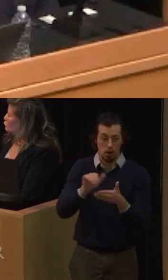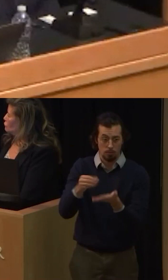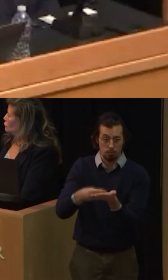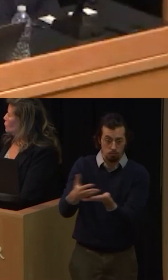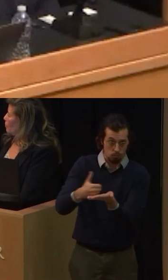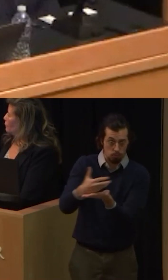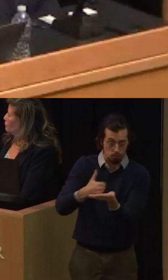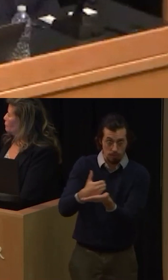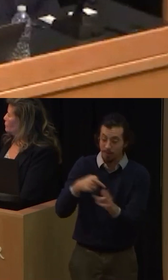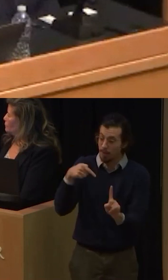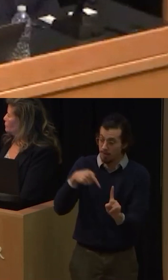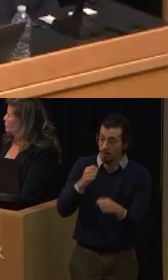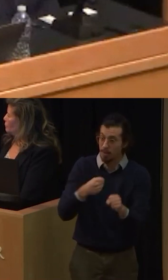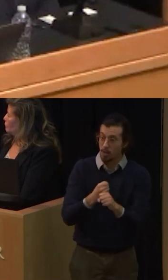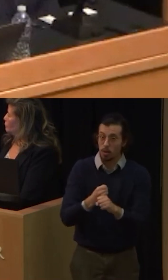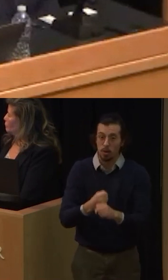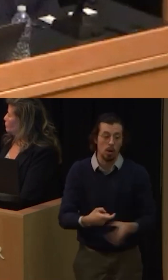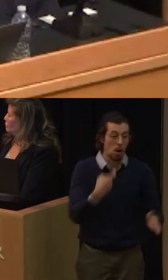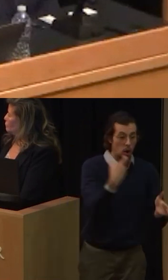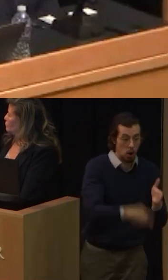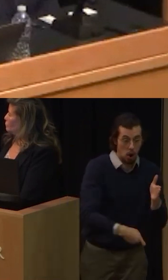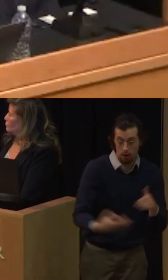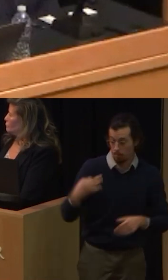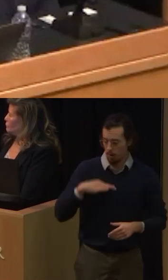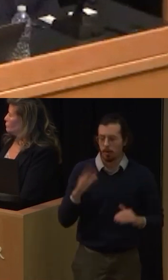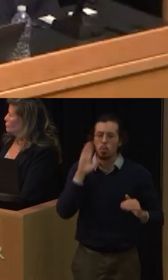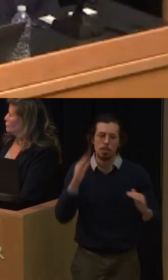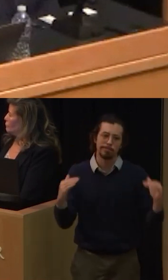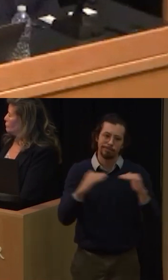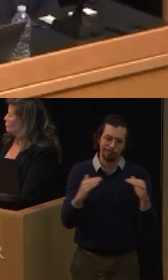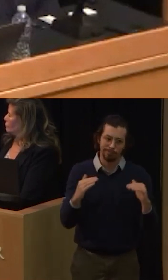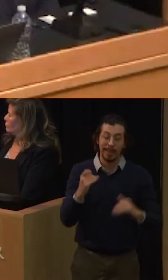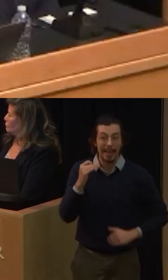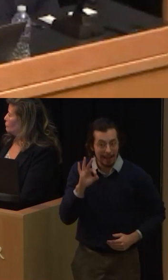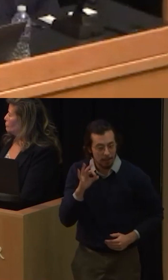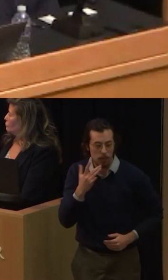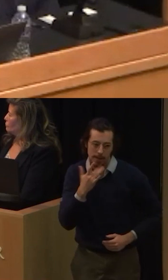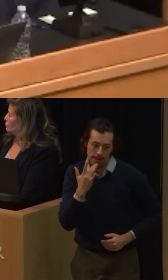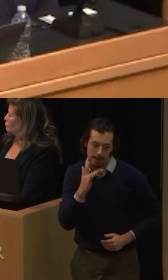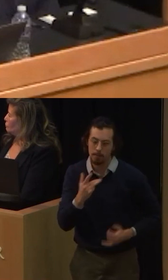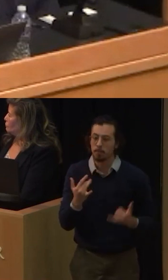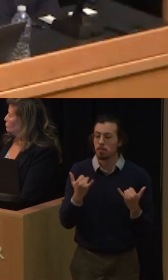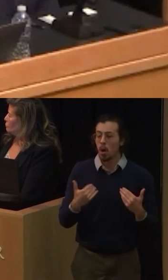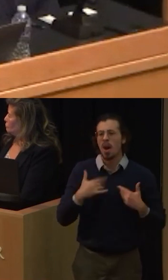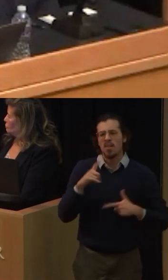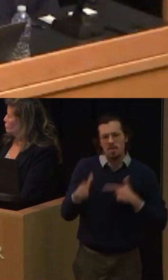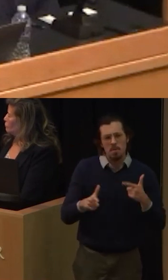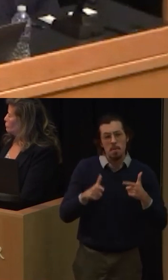This year, we will break even if we're lucky, so even though we now have two of the largest employers,